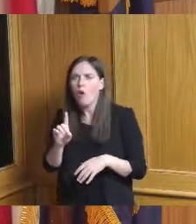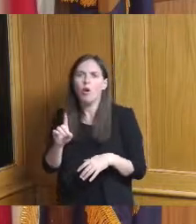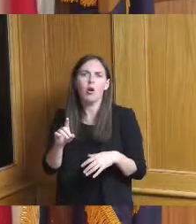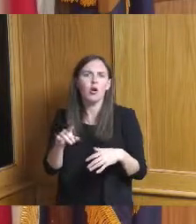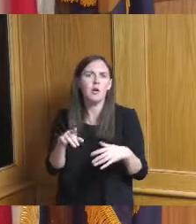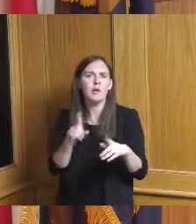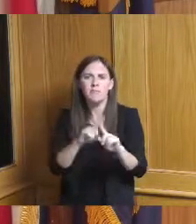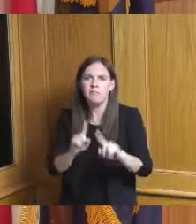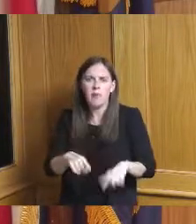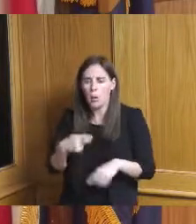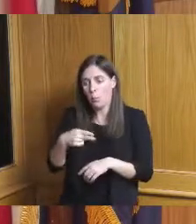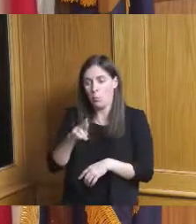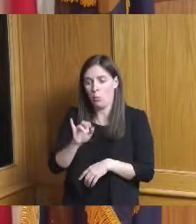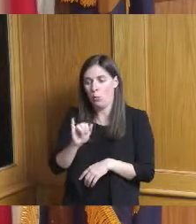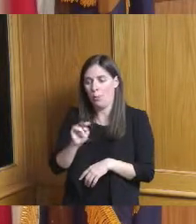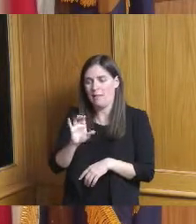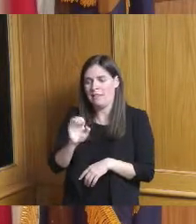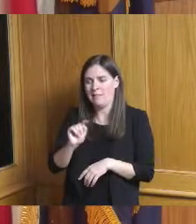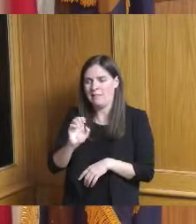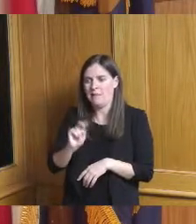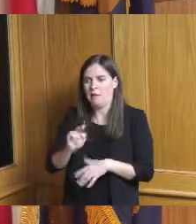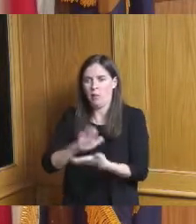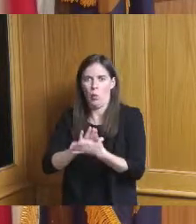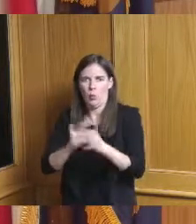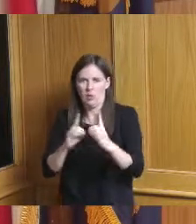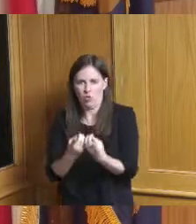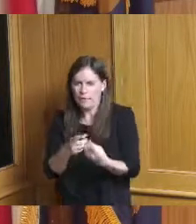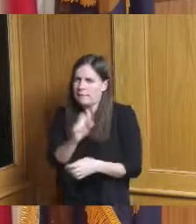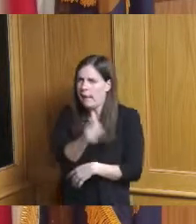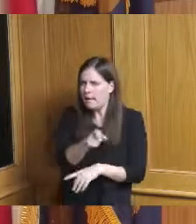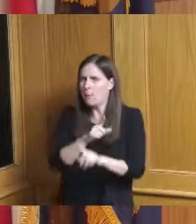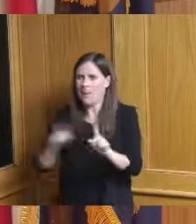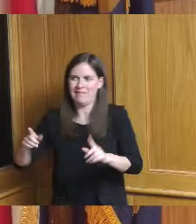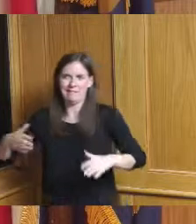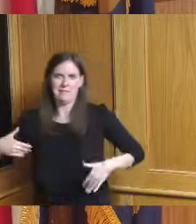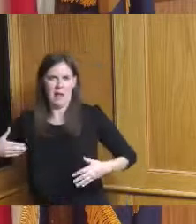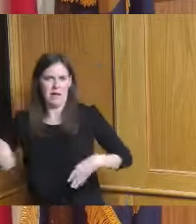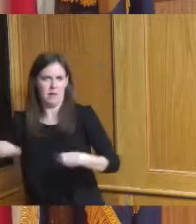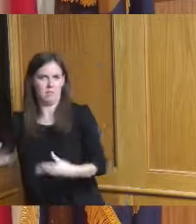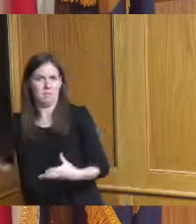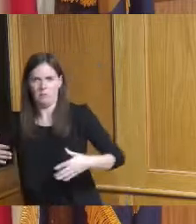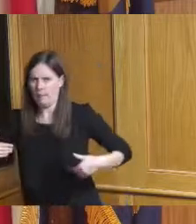Princeton school district it says yes and then you have no now some of these are the company